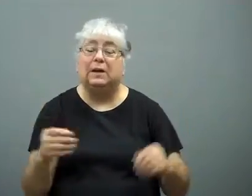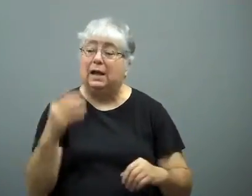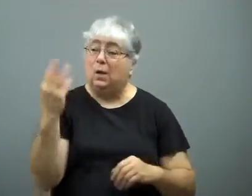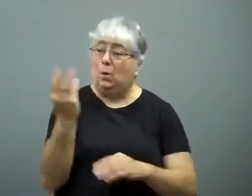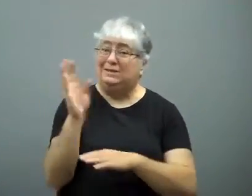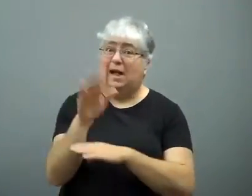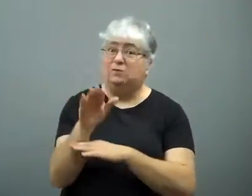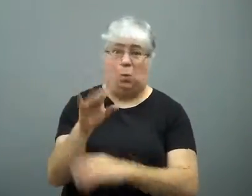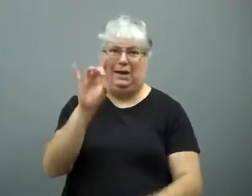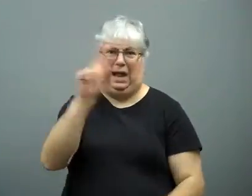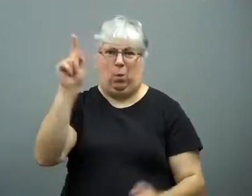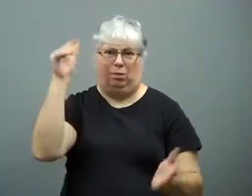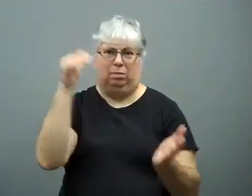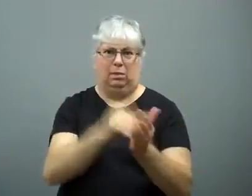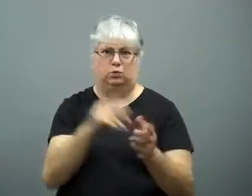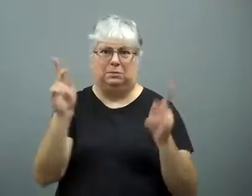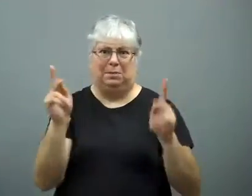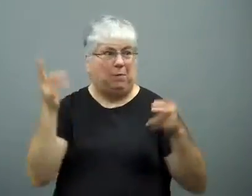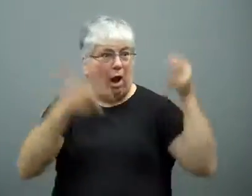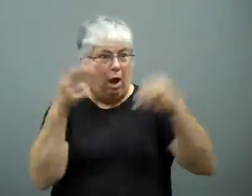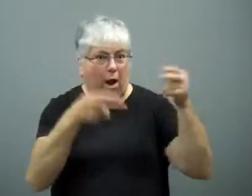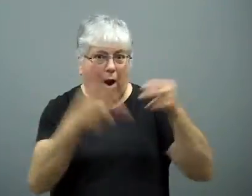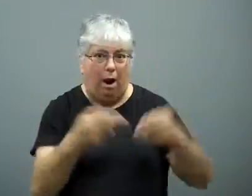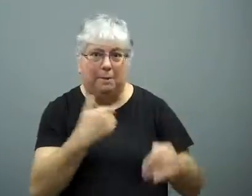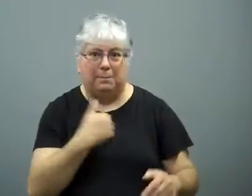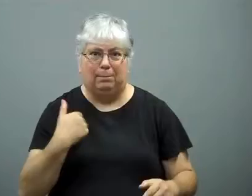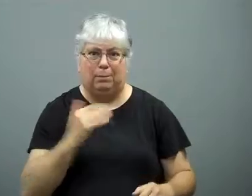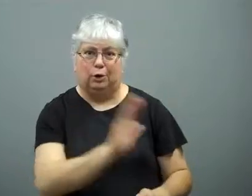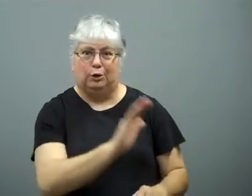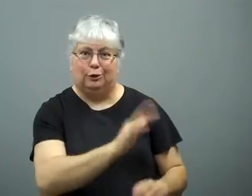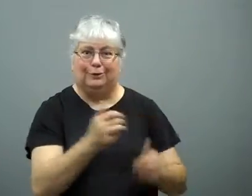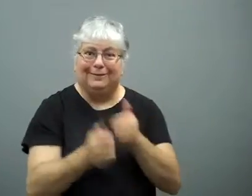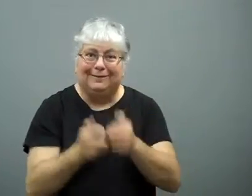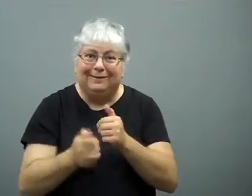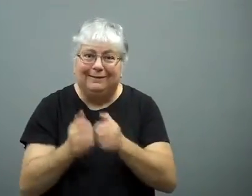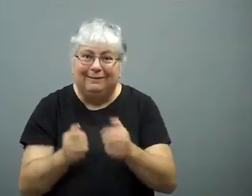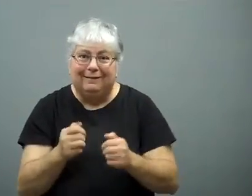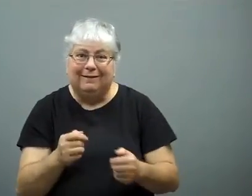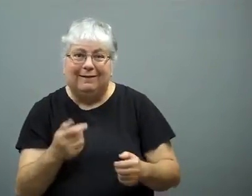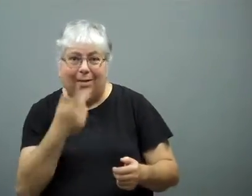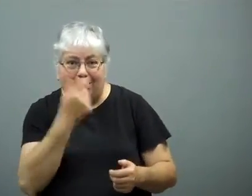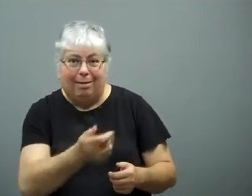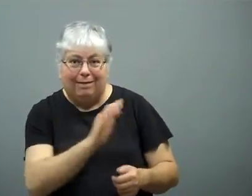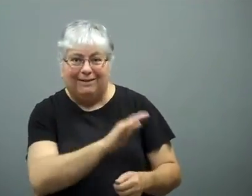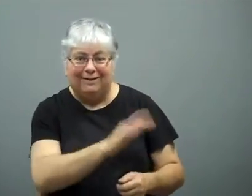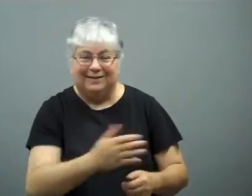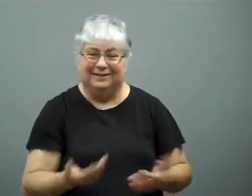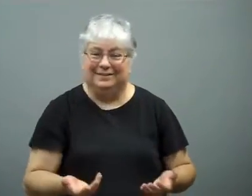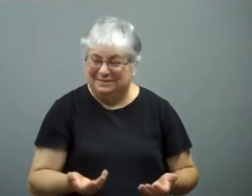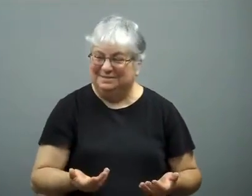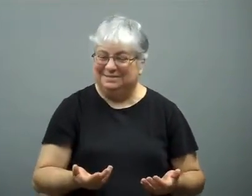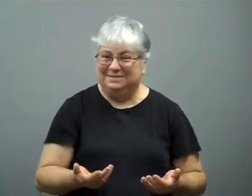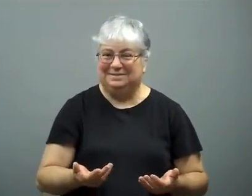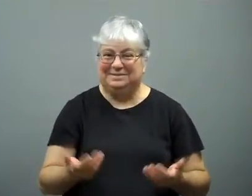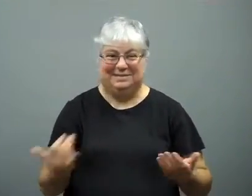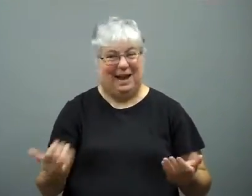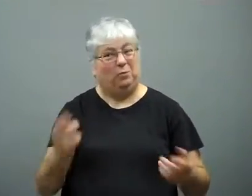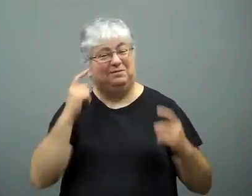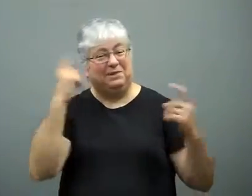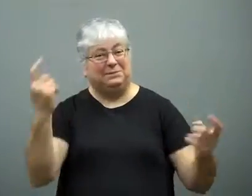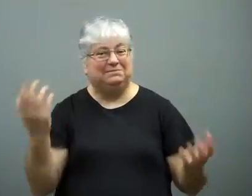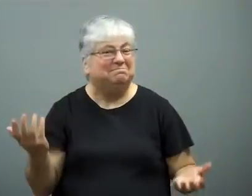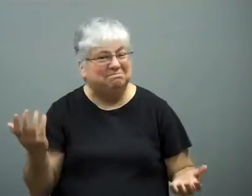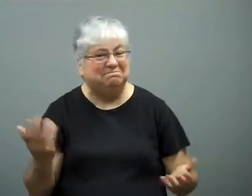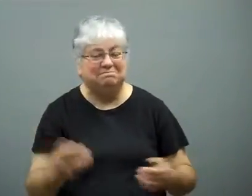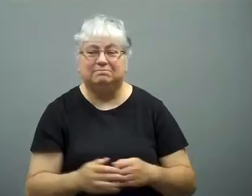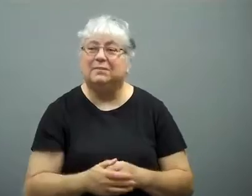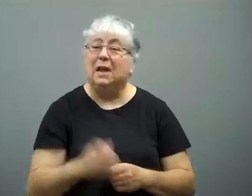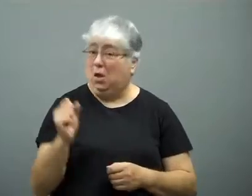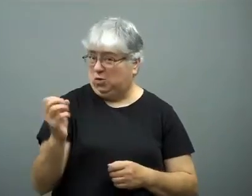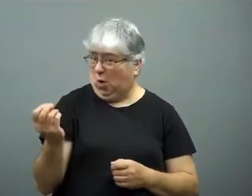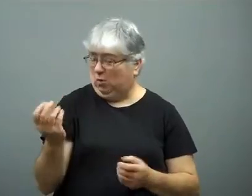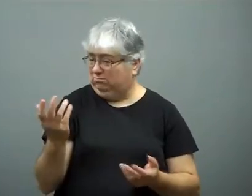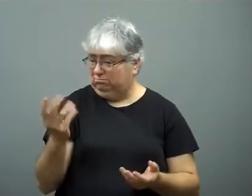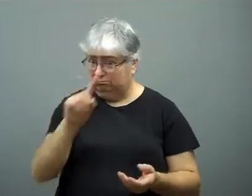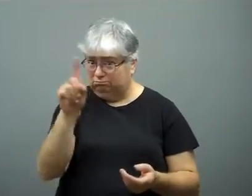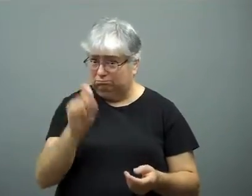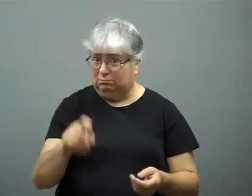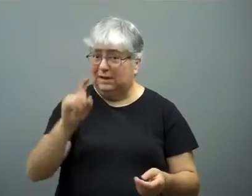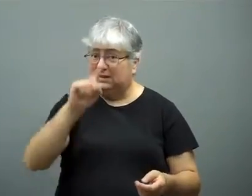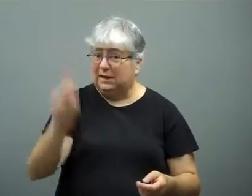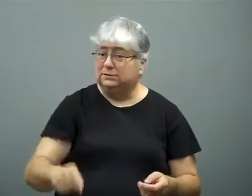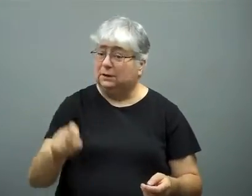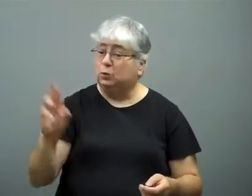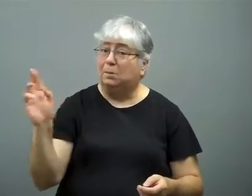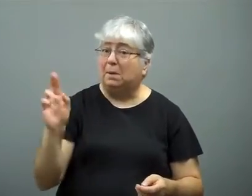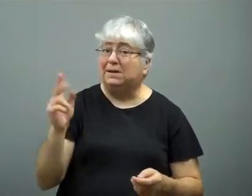As of Wednesday afternoon, she had 81,000 followers. She's now famous.